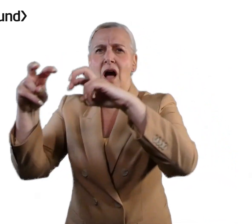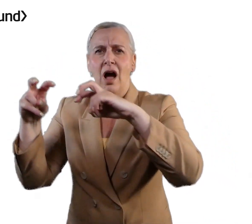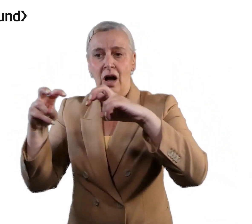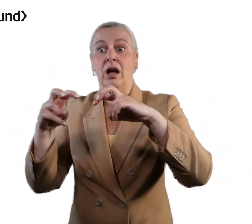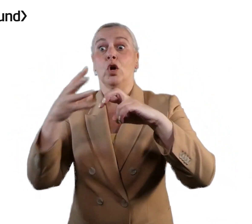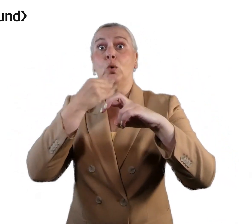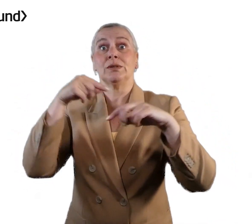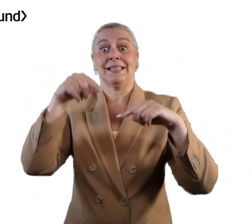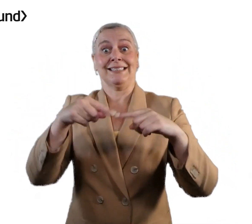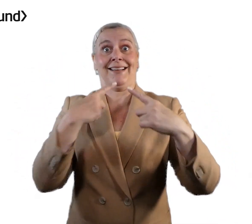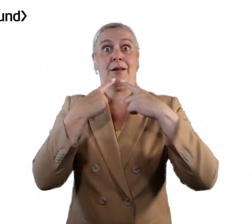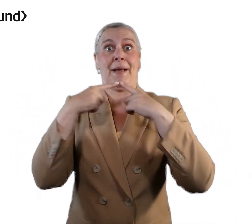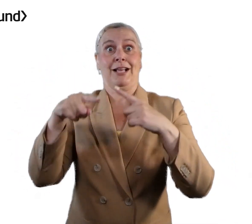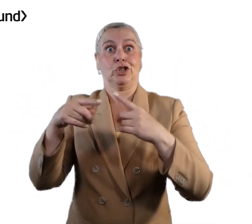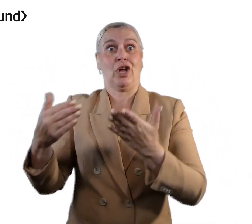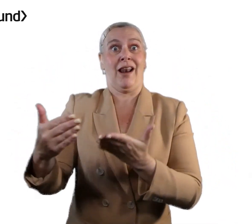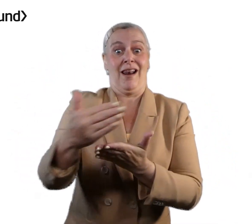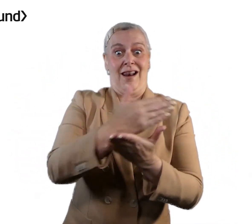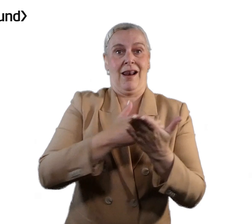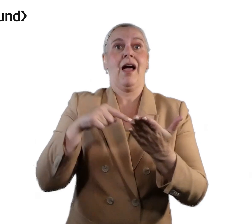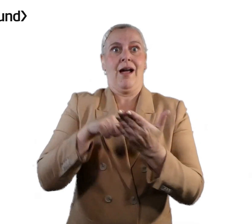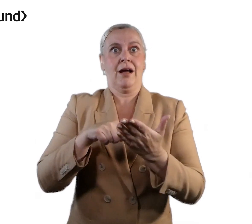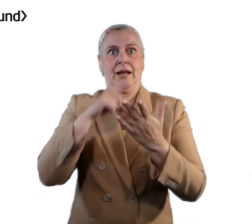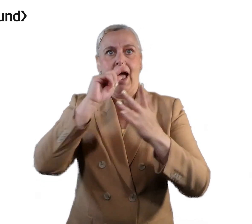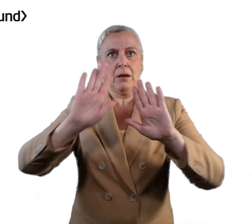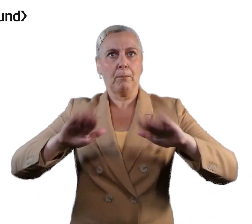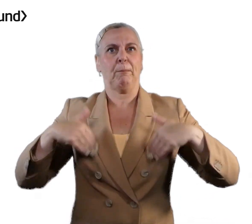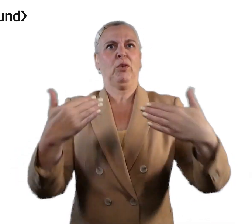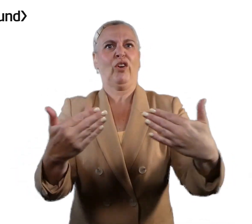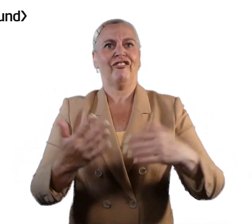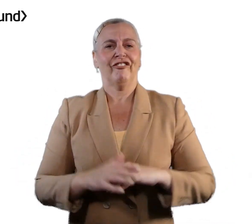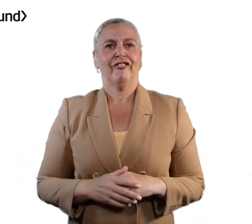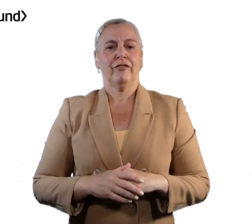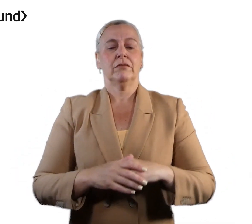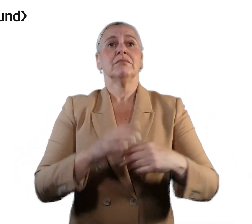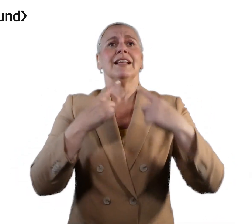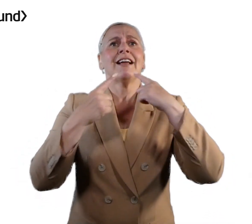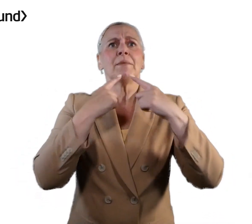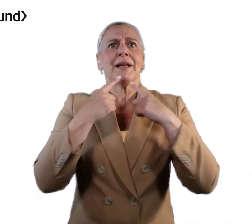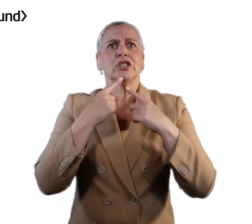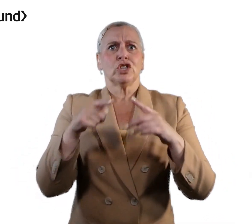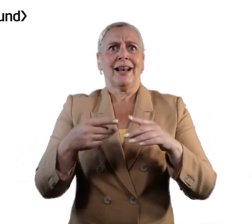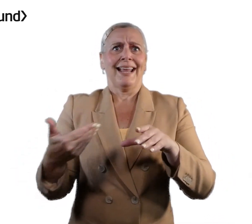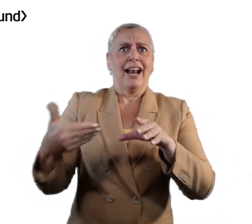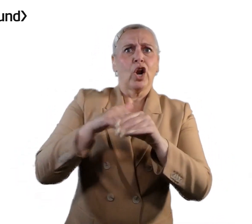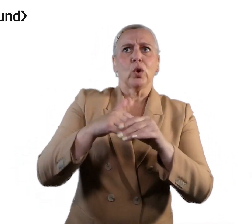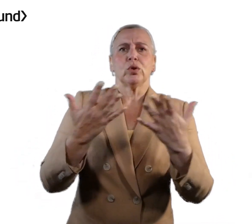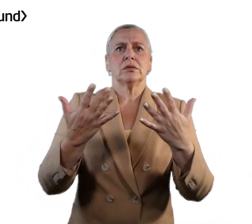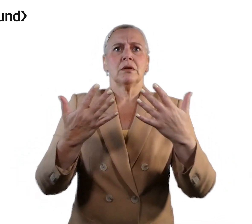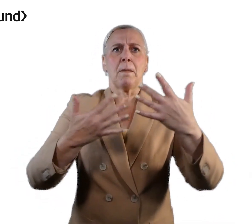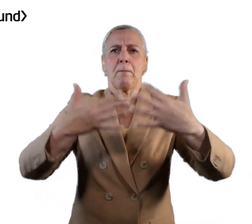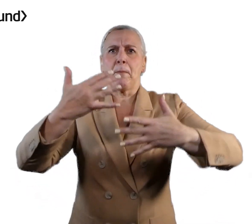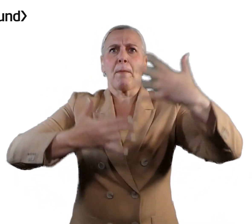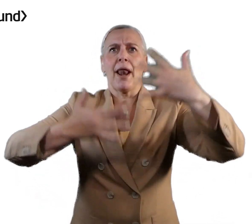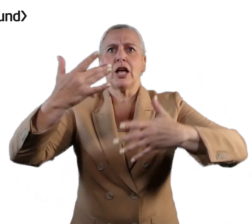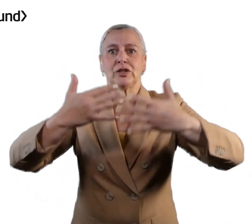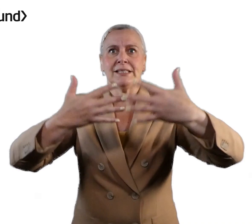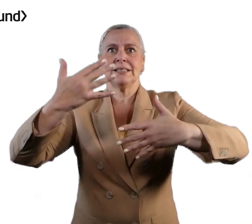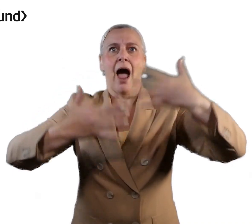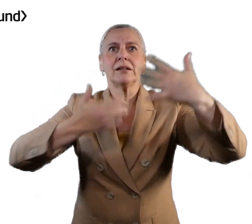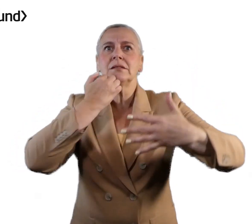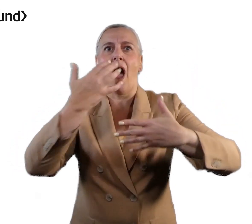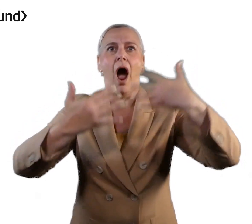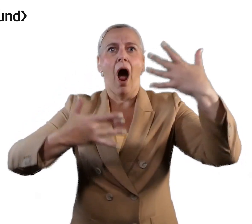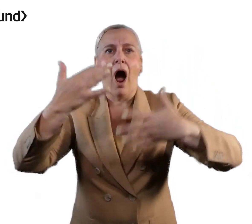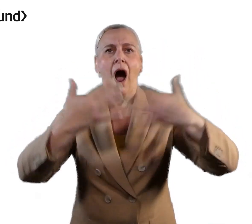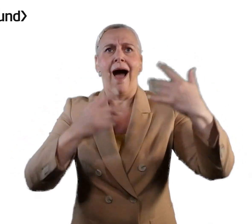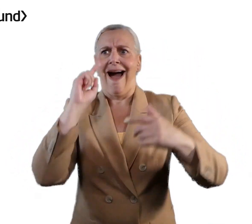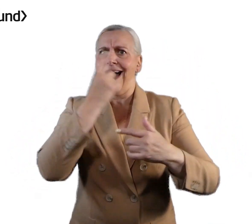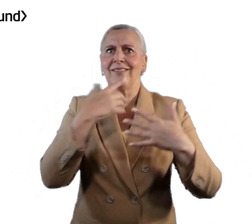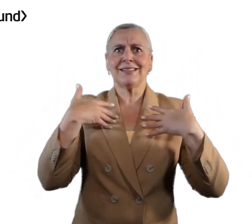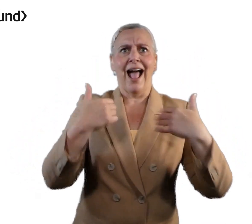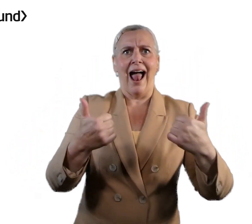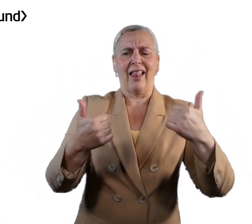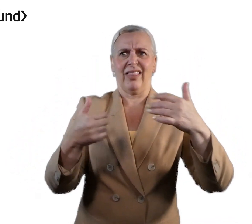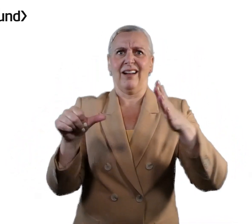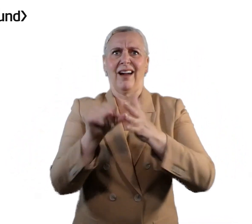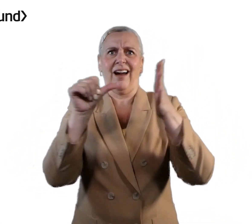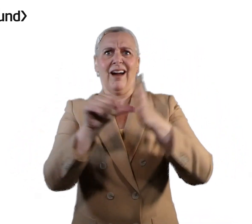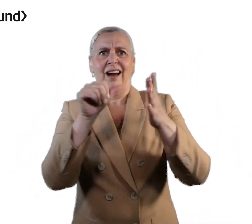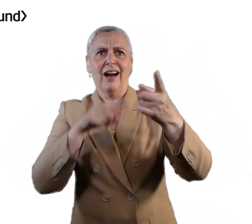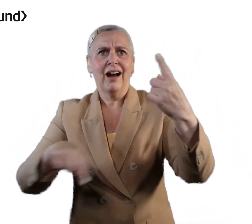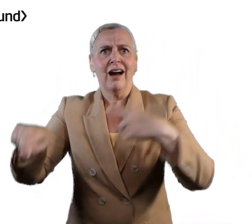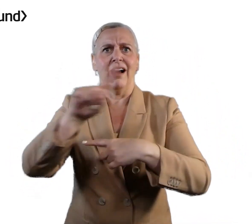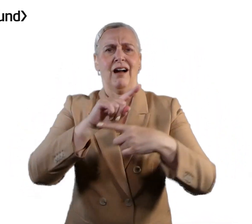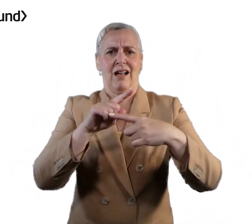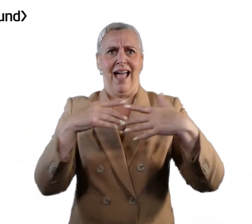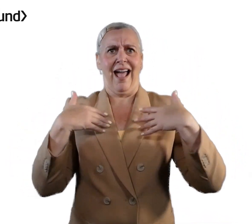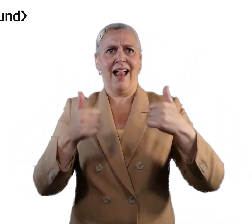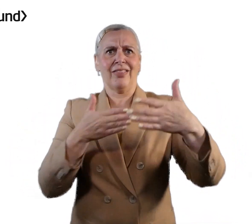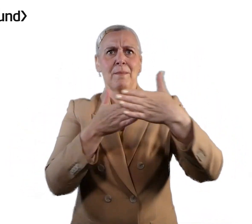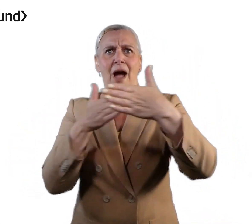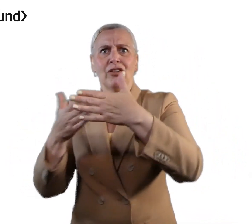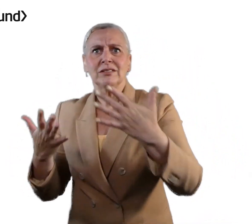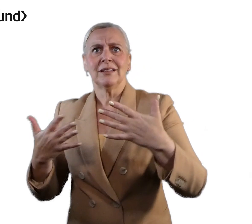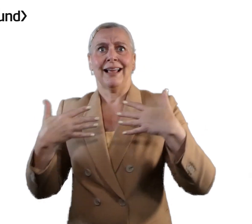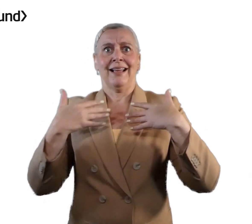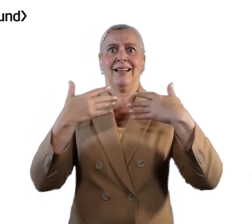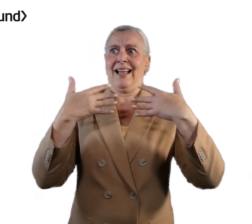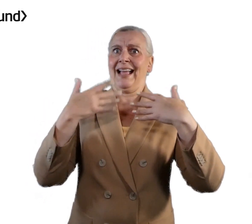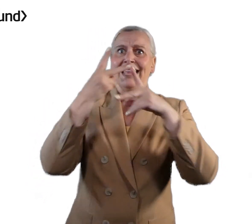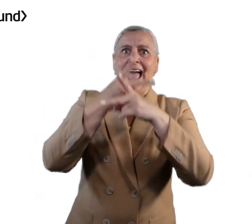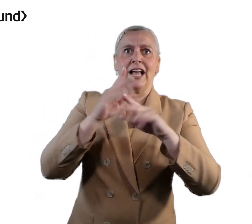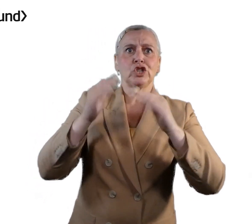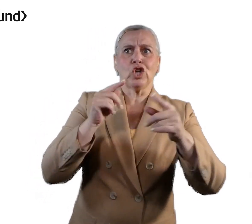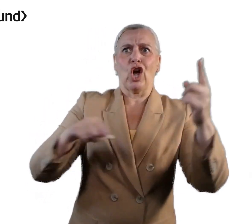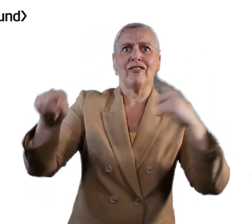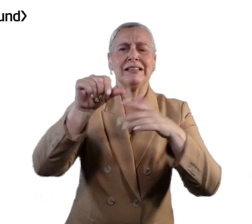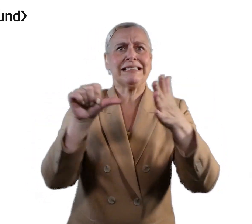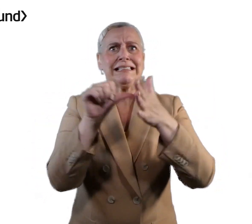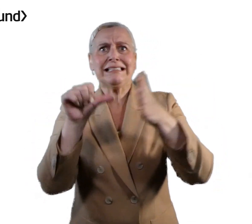including population data, evidence of health inequalities and barriers to health and care services.